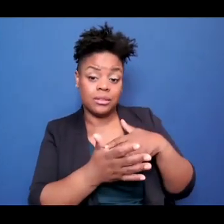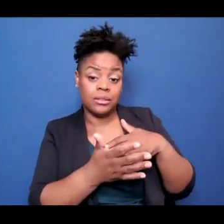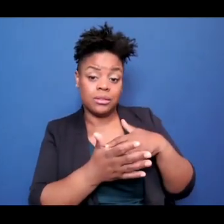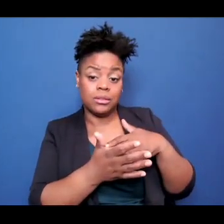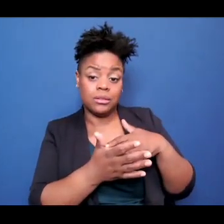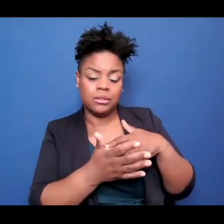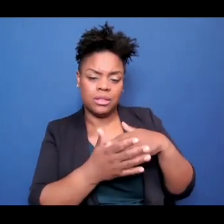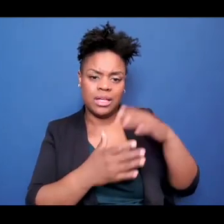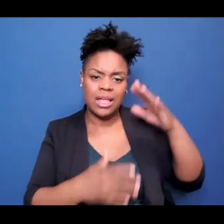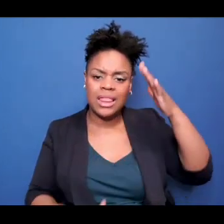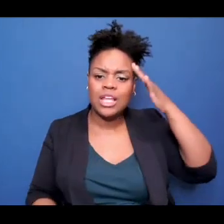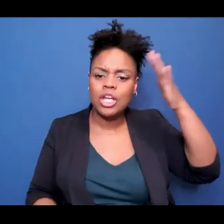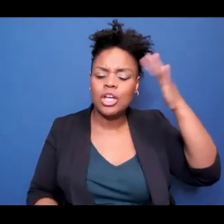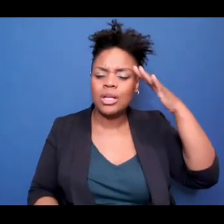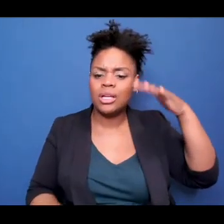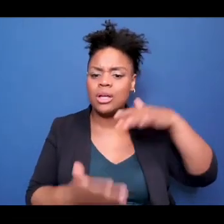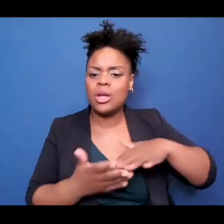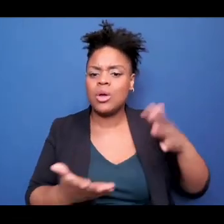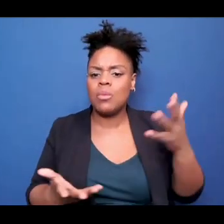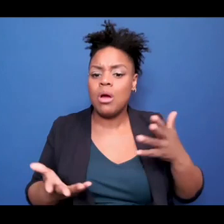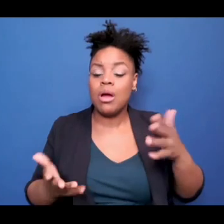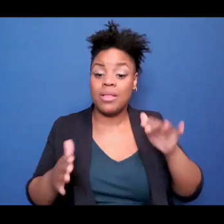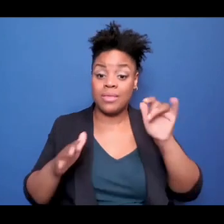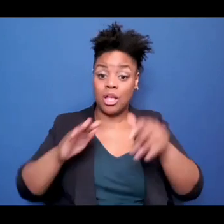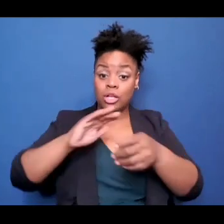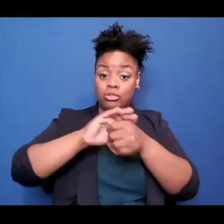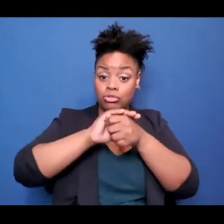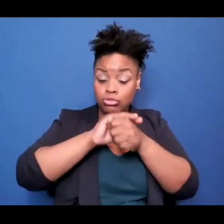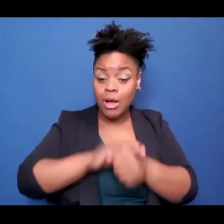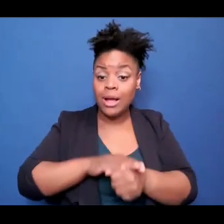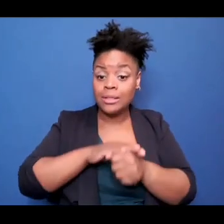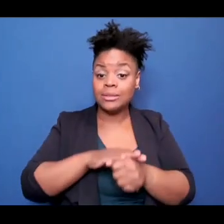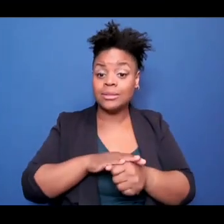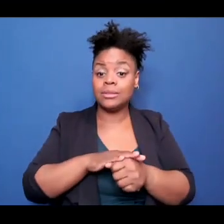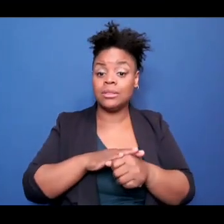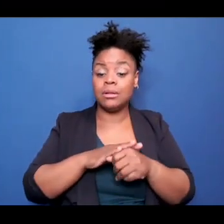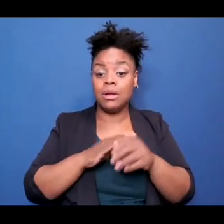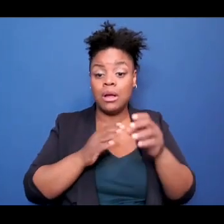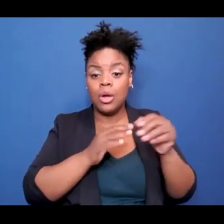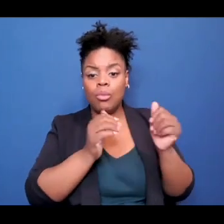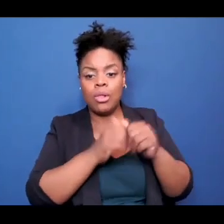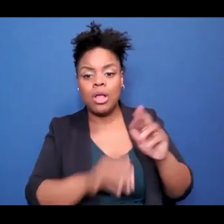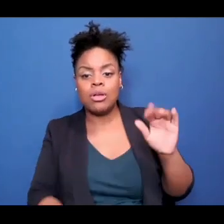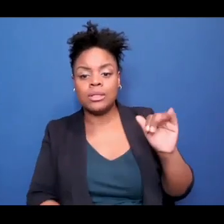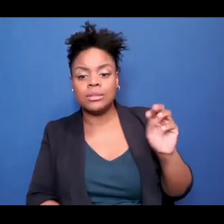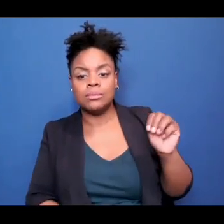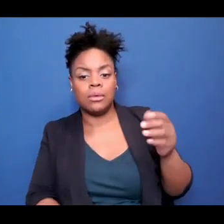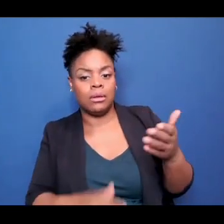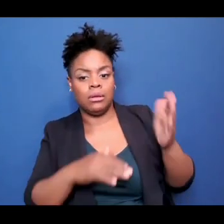ARTICULATED SHOWING THAT THE CUMULATIVE WEAR AND TEAR OF STRESS PARTICULARLY AS IT